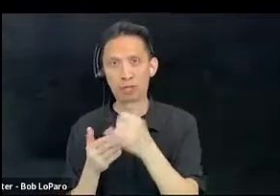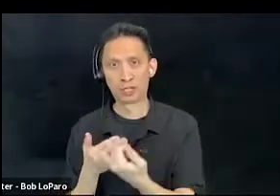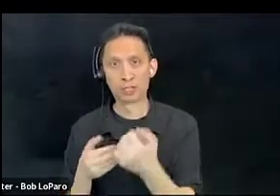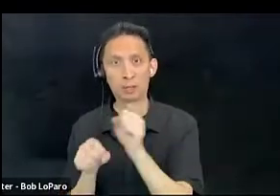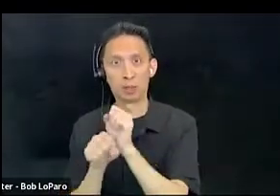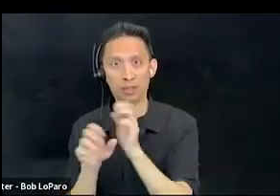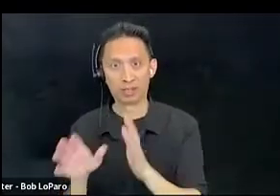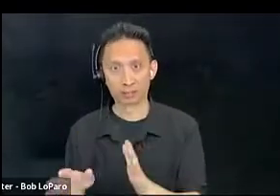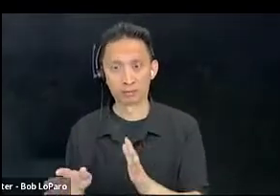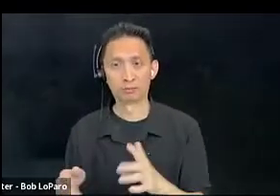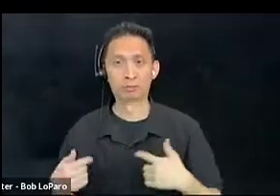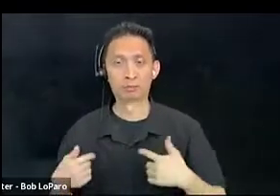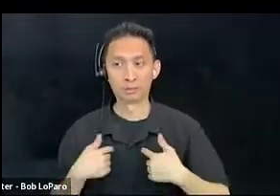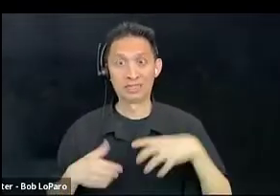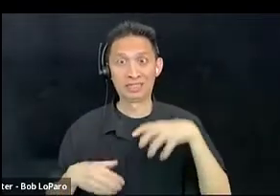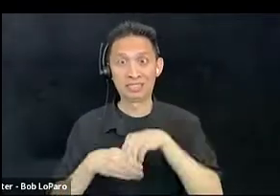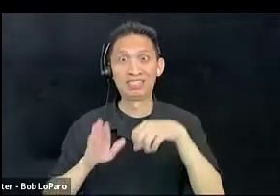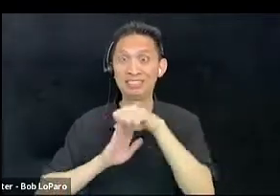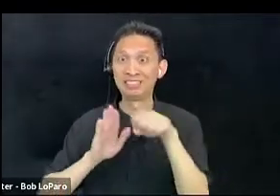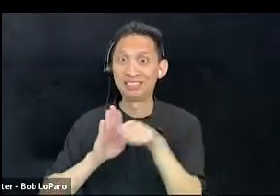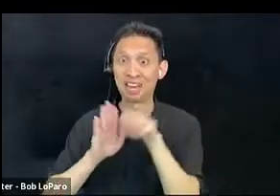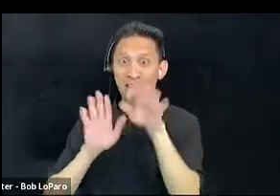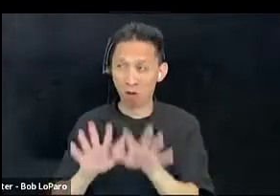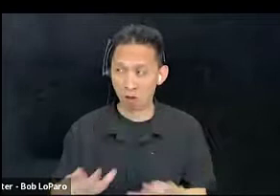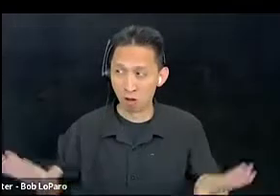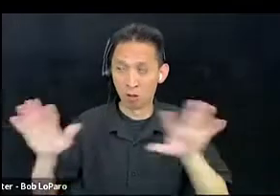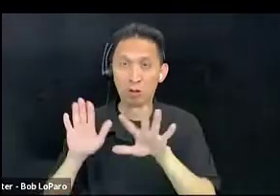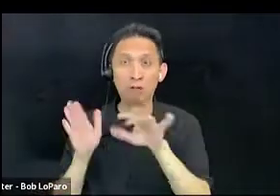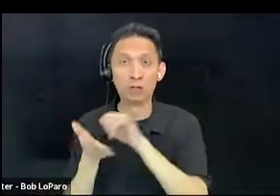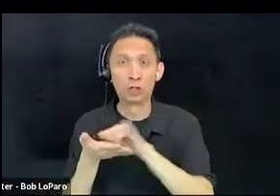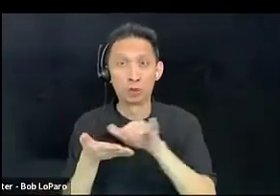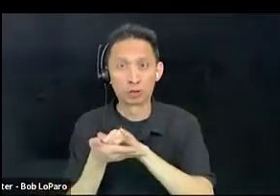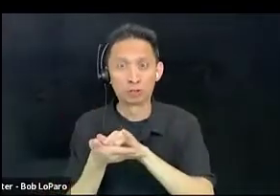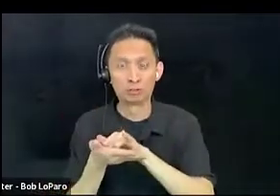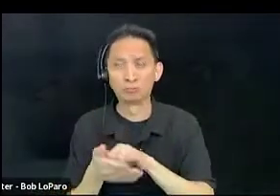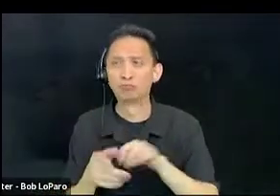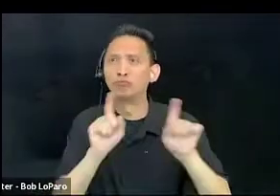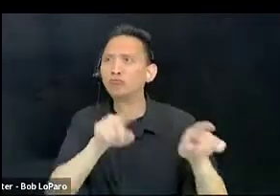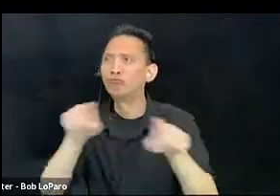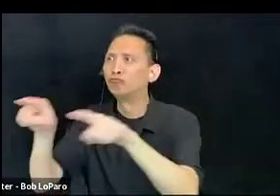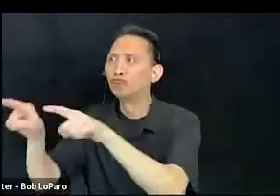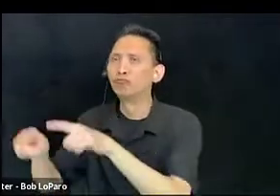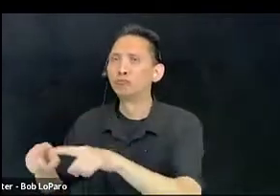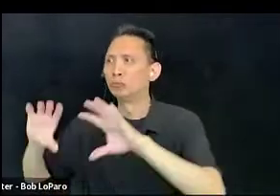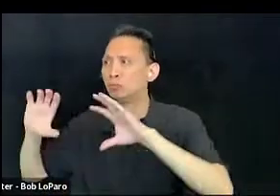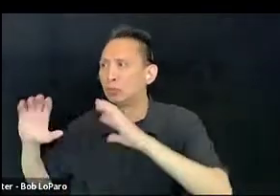going into lots of classrooms, working with lots of teams who serve students with CVI